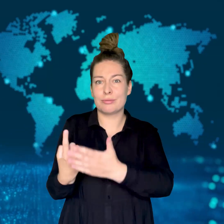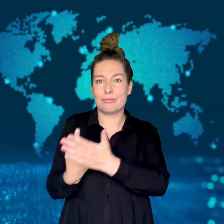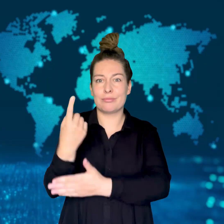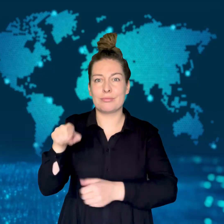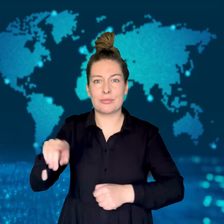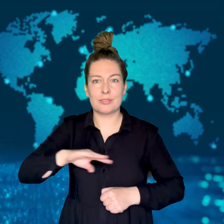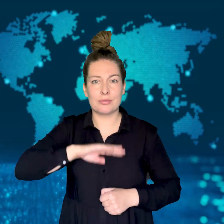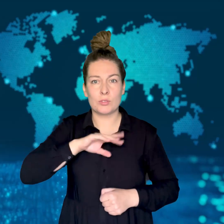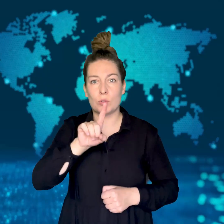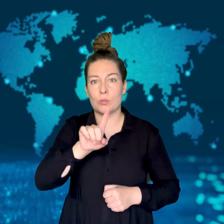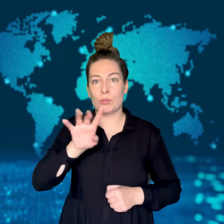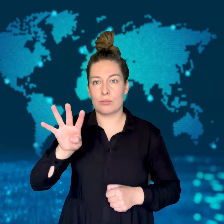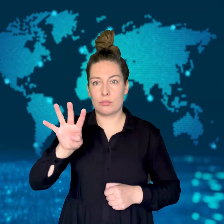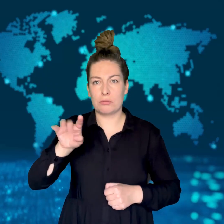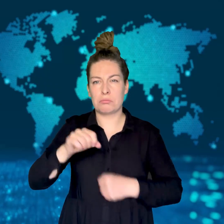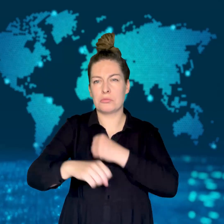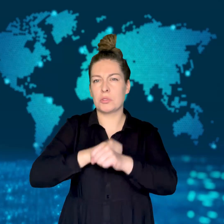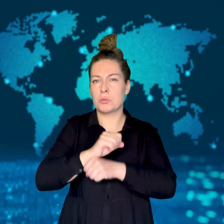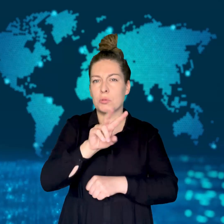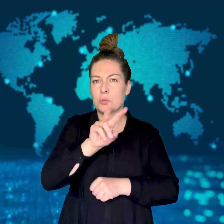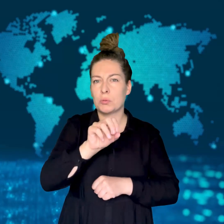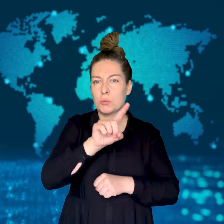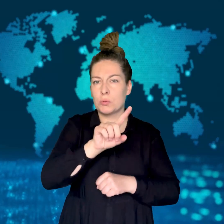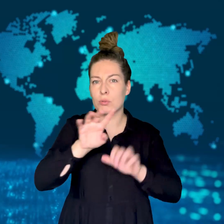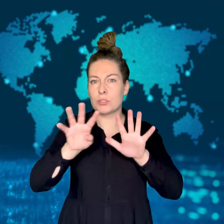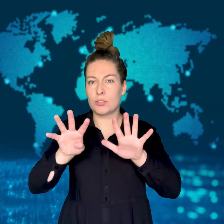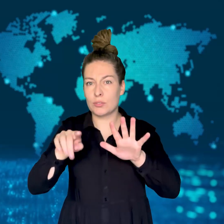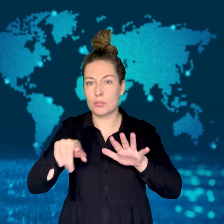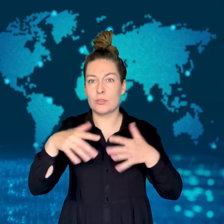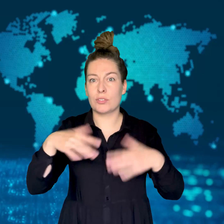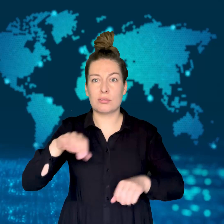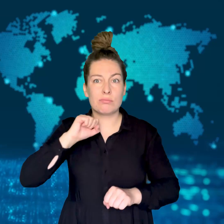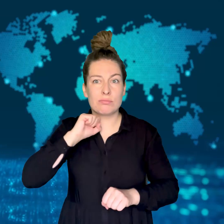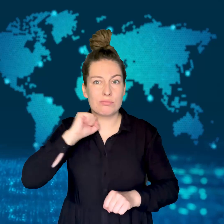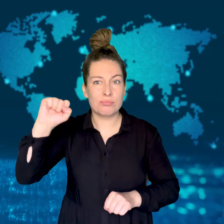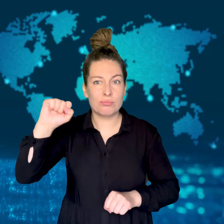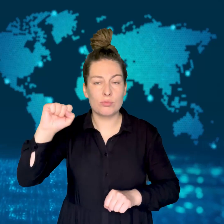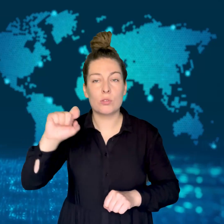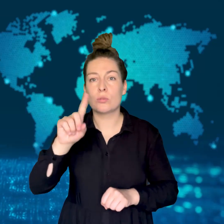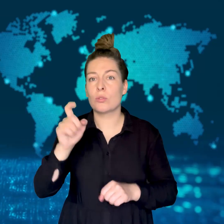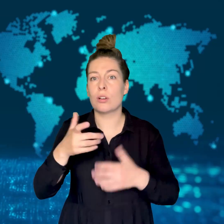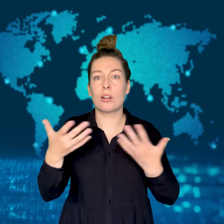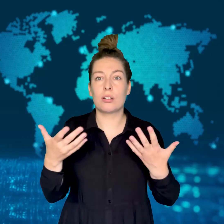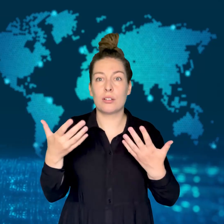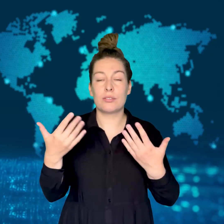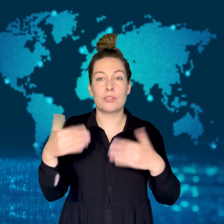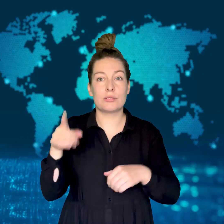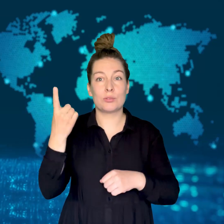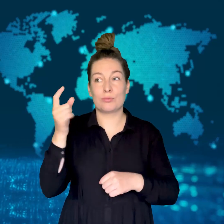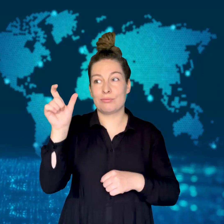In 2019, a 14-year-old teen committed suicide